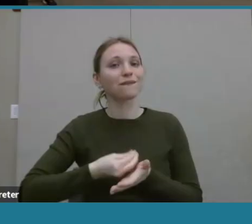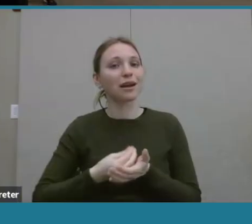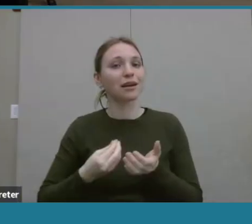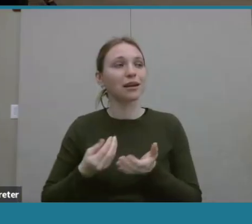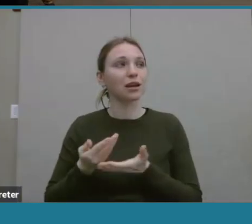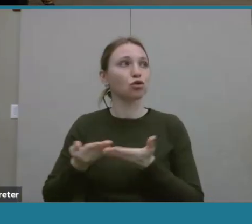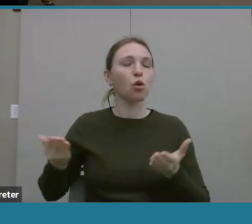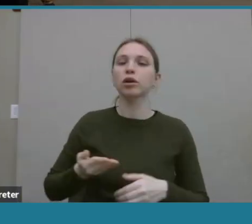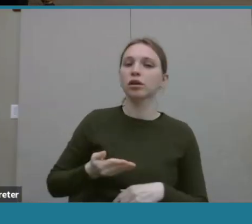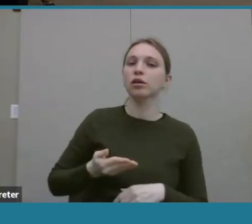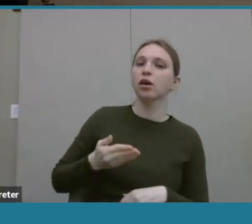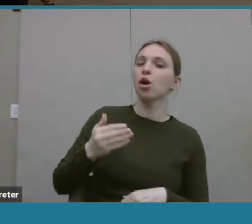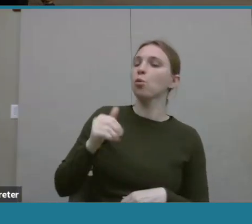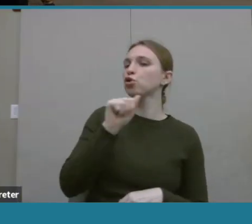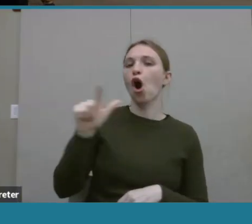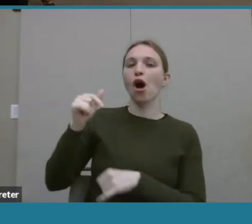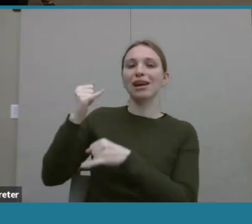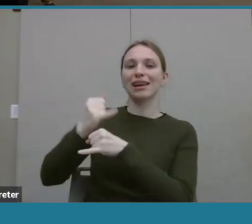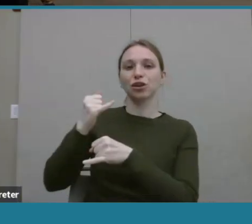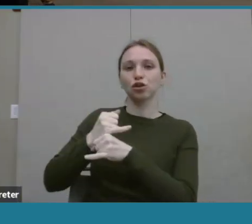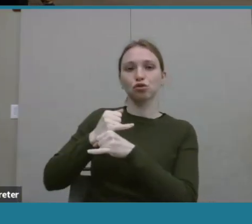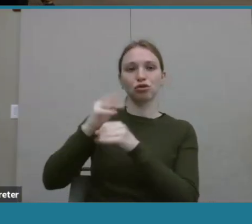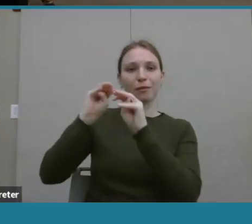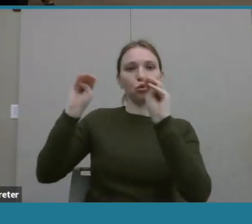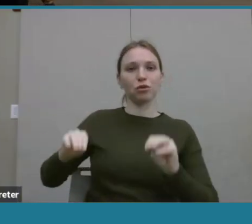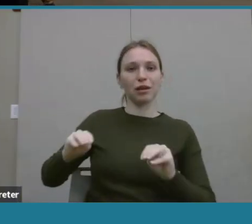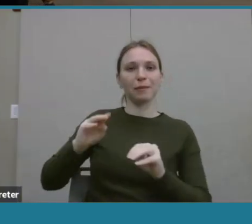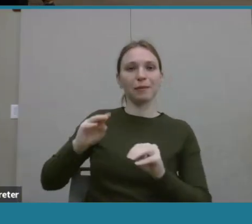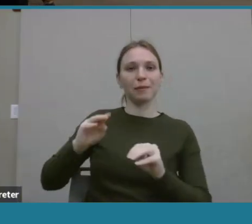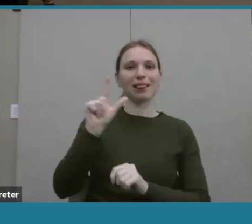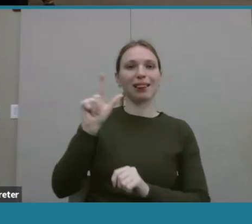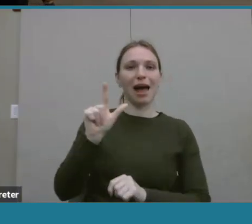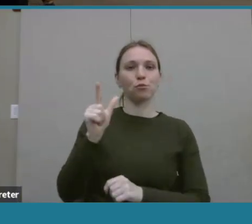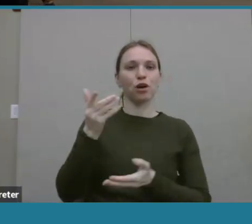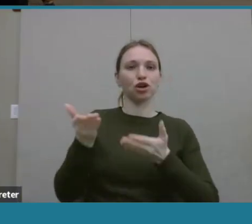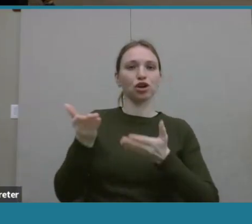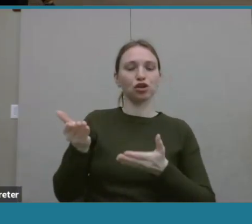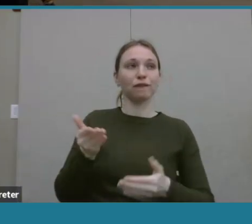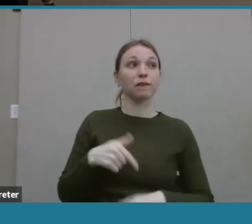It was all Institution Museum and Library Services. Then I guess there was some of the— the zoo did have to match.